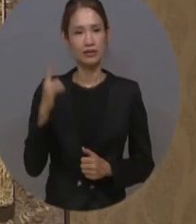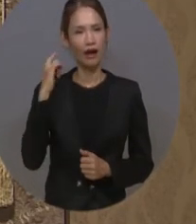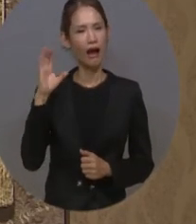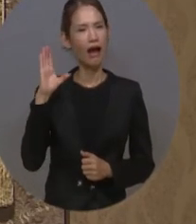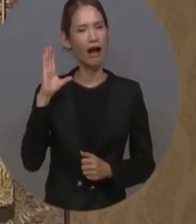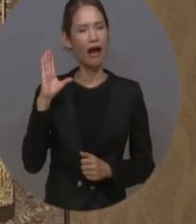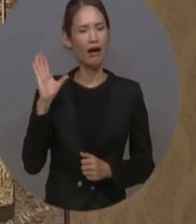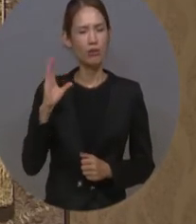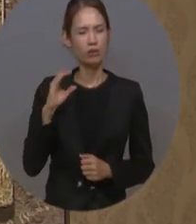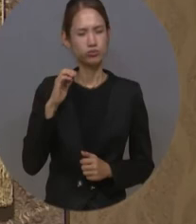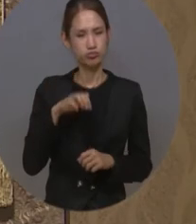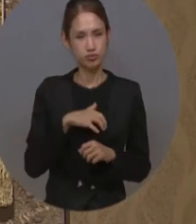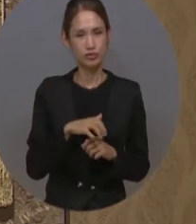Low breathing is even worse